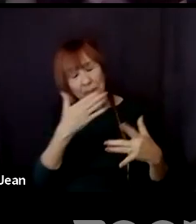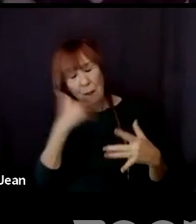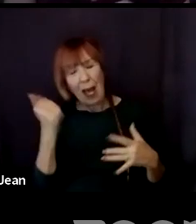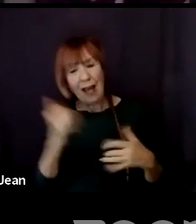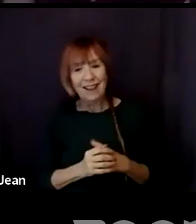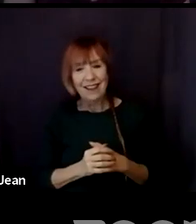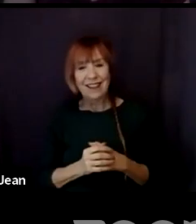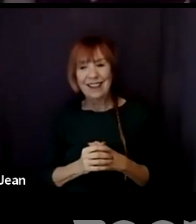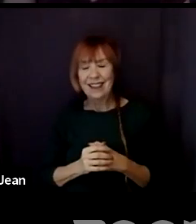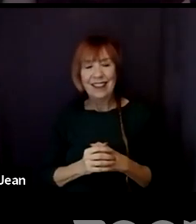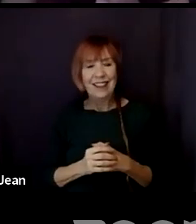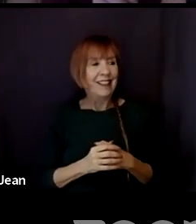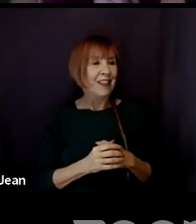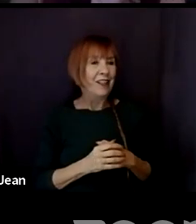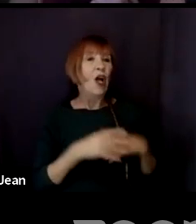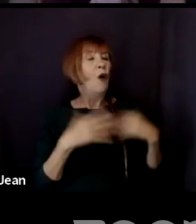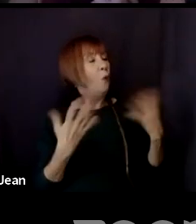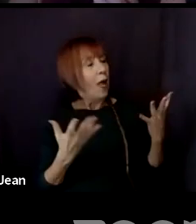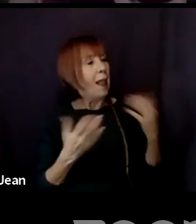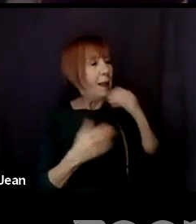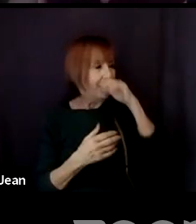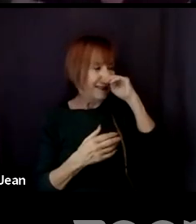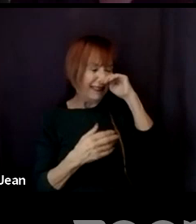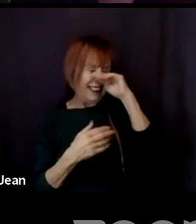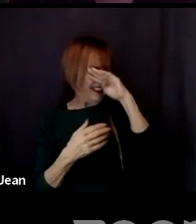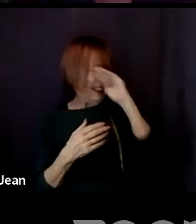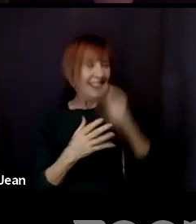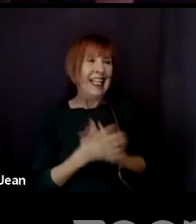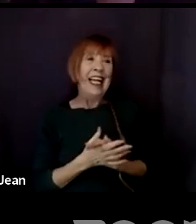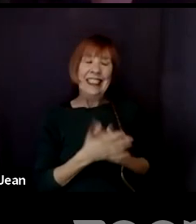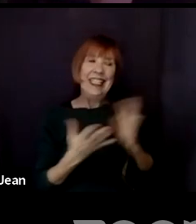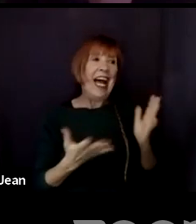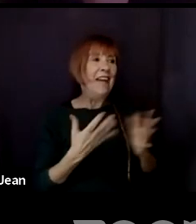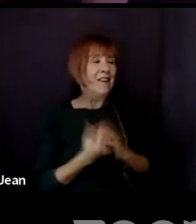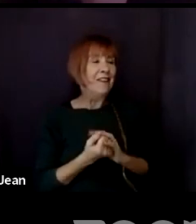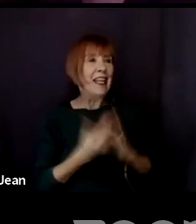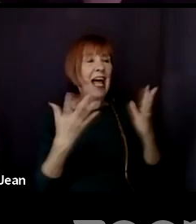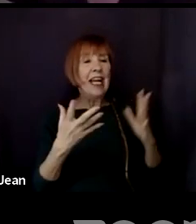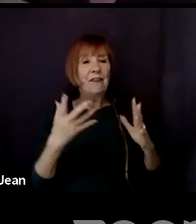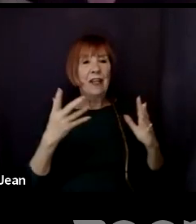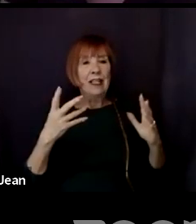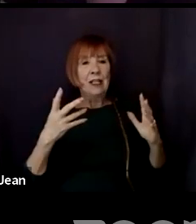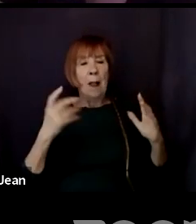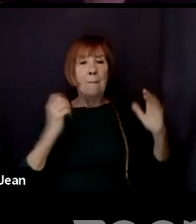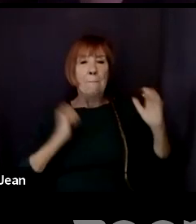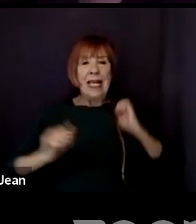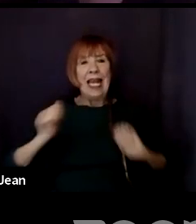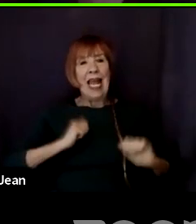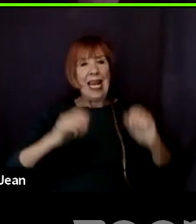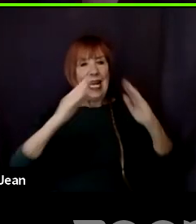to be covered of some sort of theater, play house, Yeah.